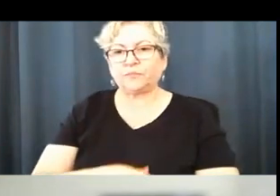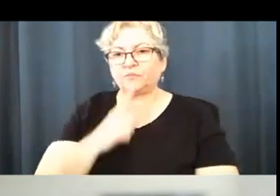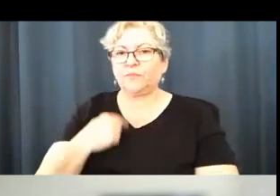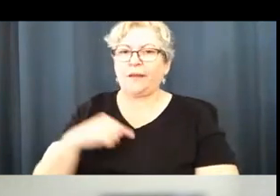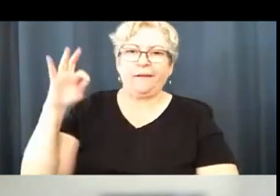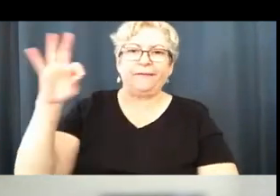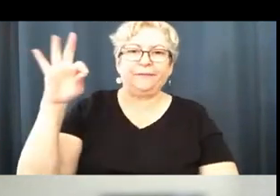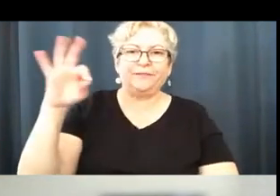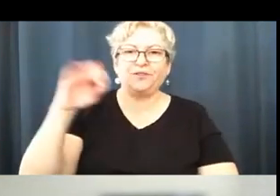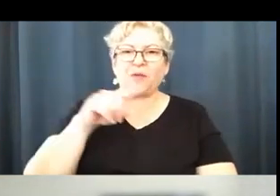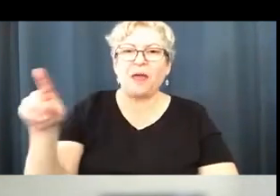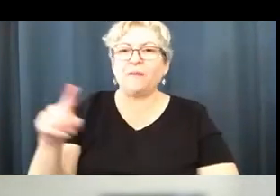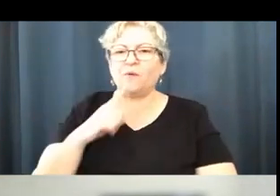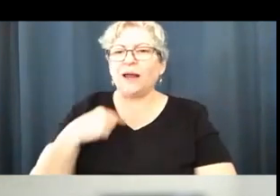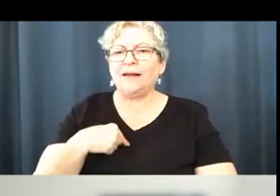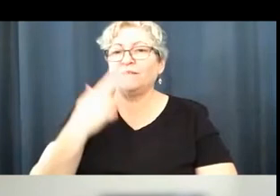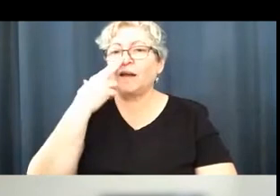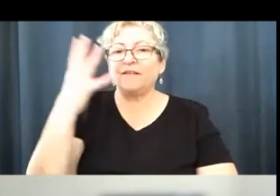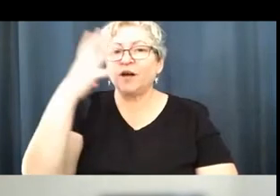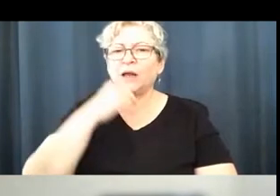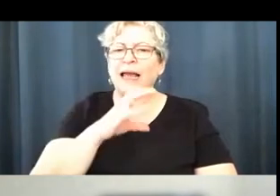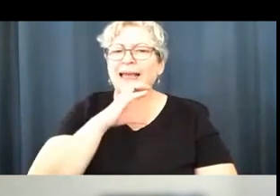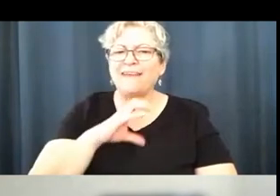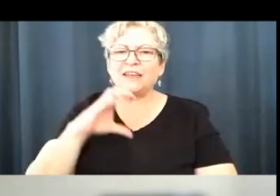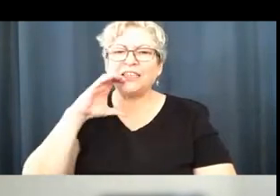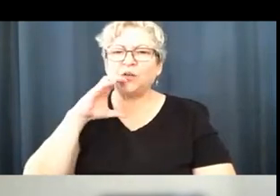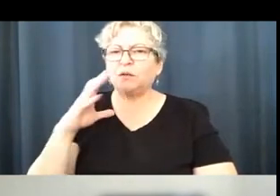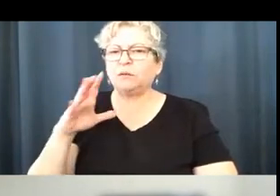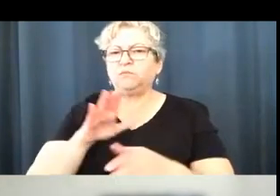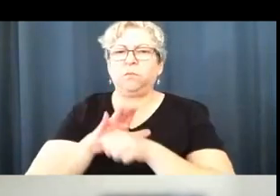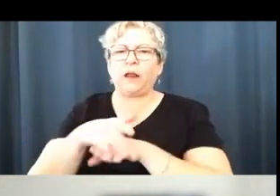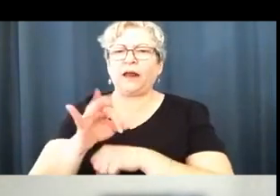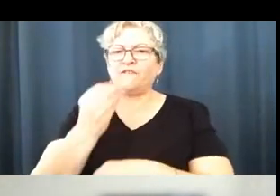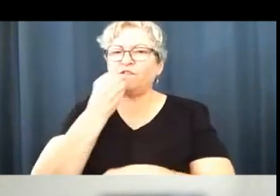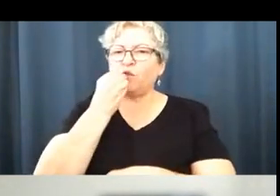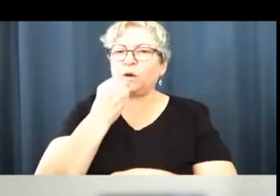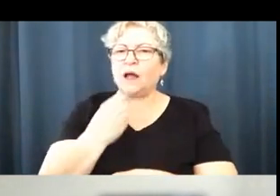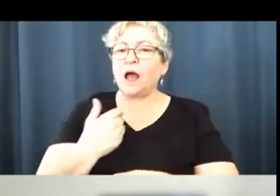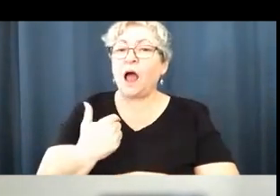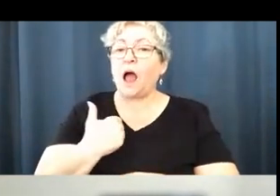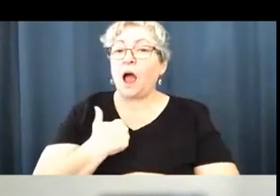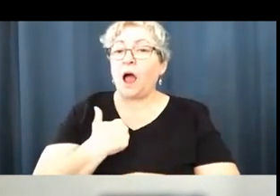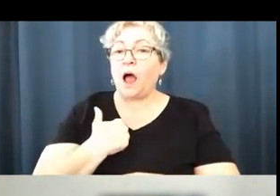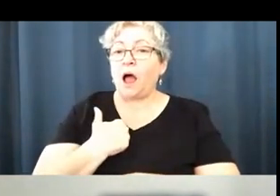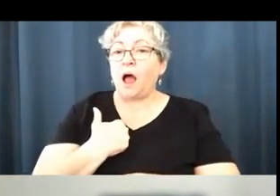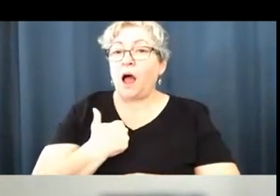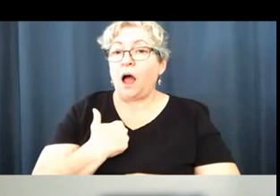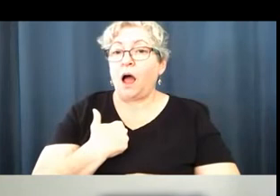It was funny, we had this beautiful cafeteria, yeah, tons of food. And at lunch, I would go and stand in the wall for about a half hour before I get my lunch